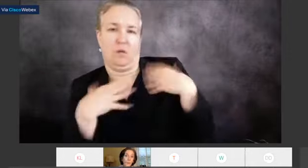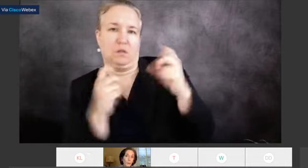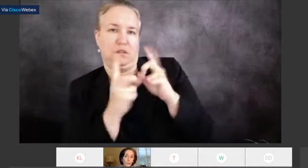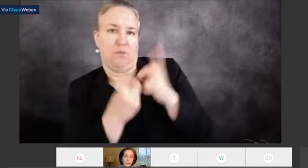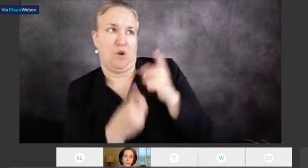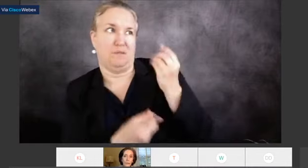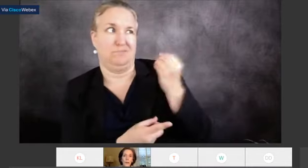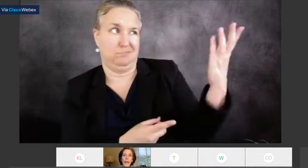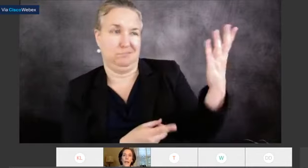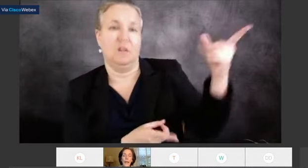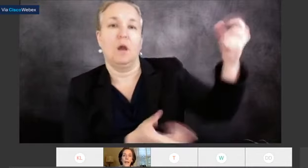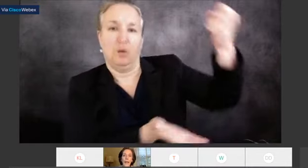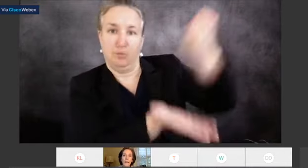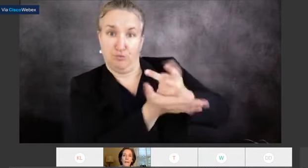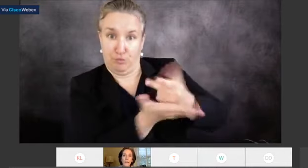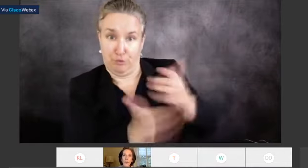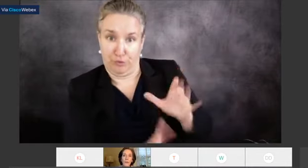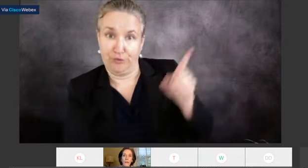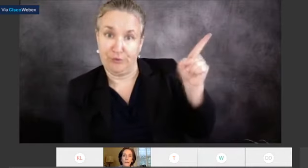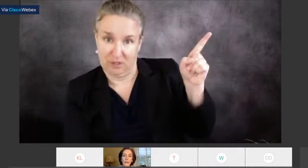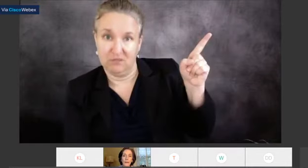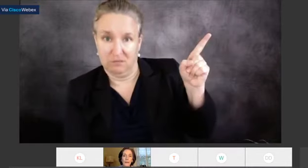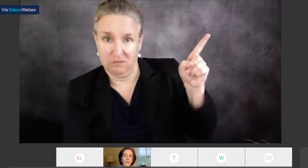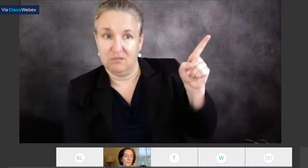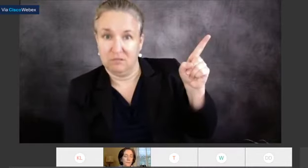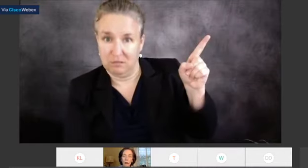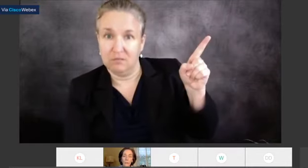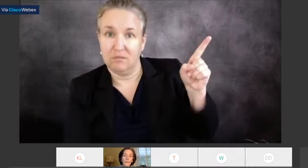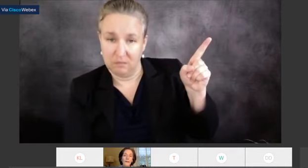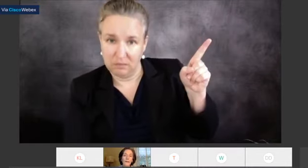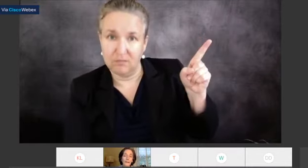approved and they were in almost